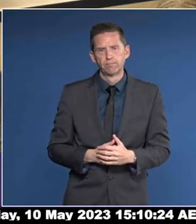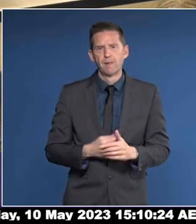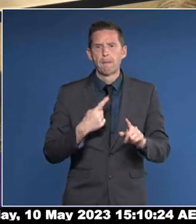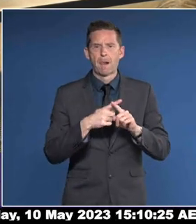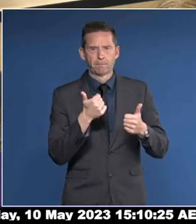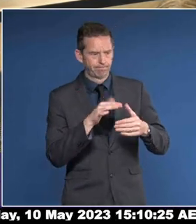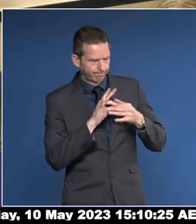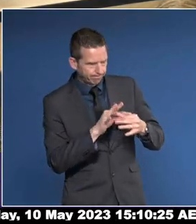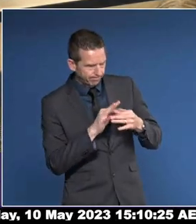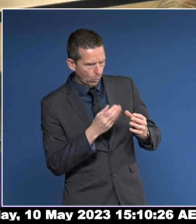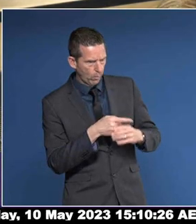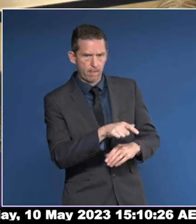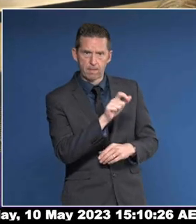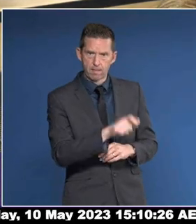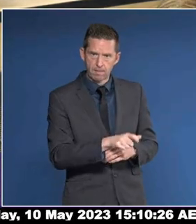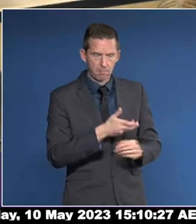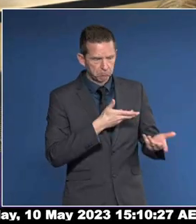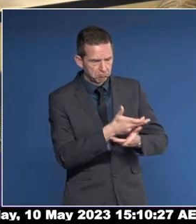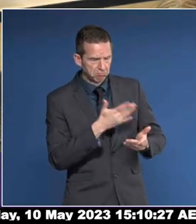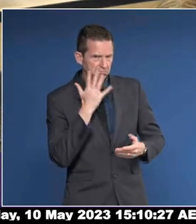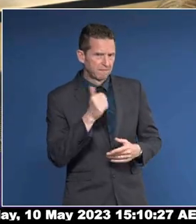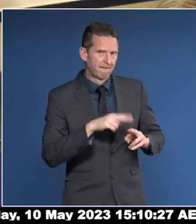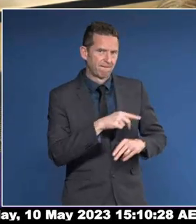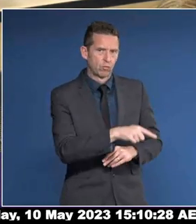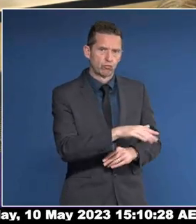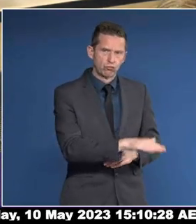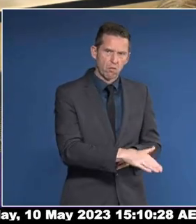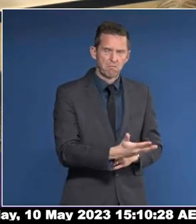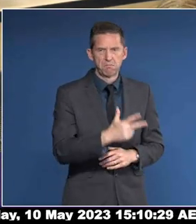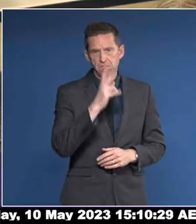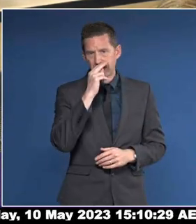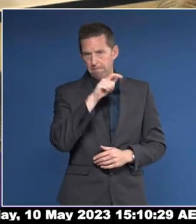they are a child or a young person or a person who's unable to advocate